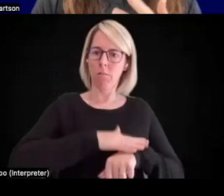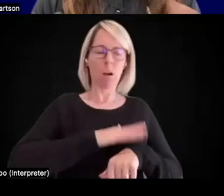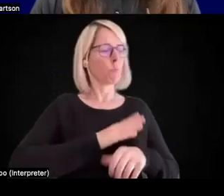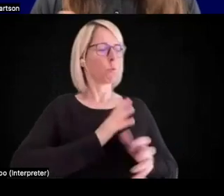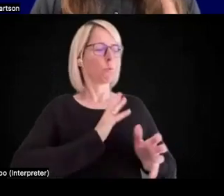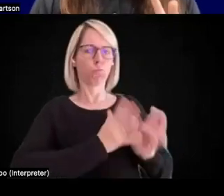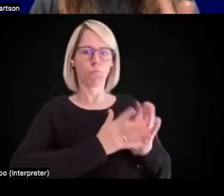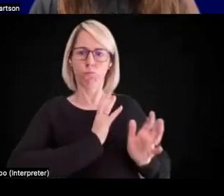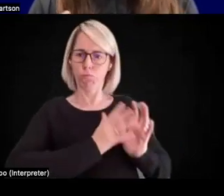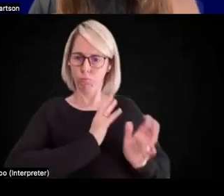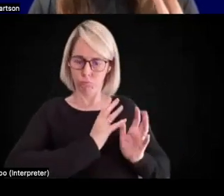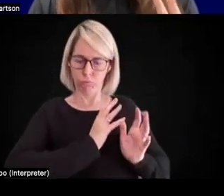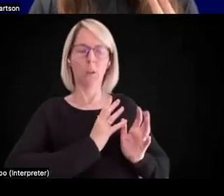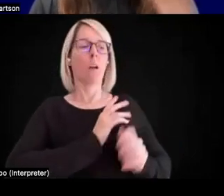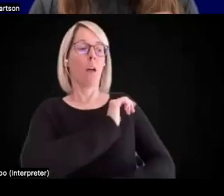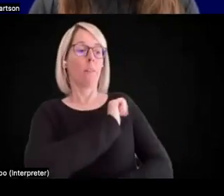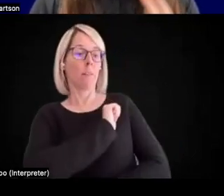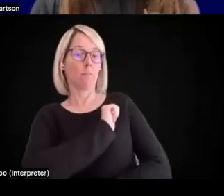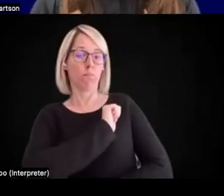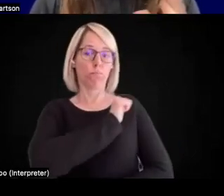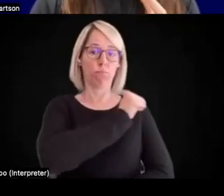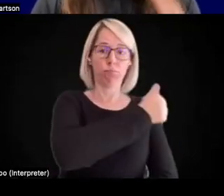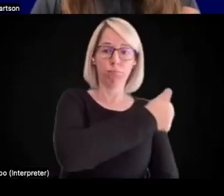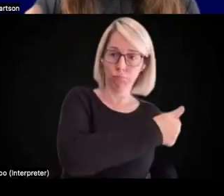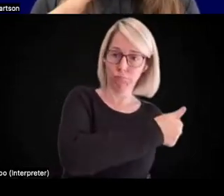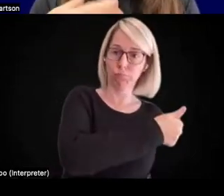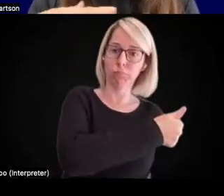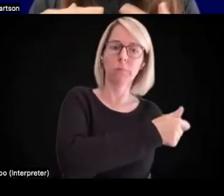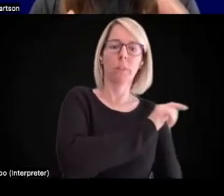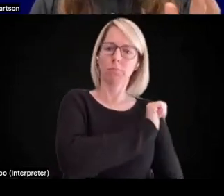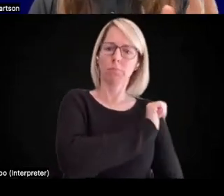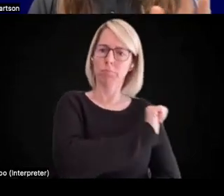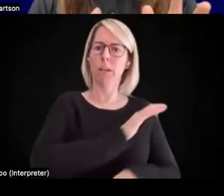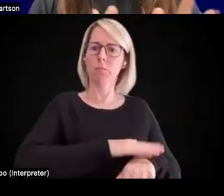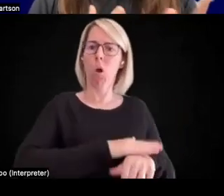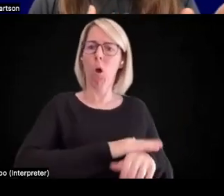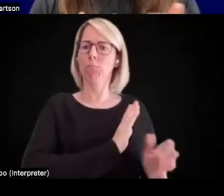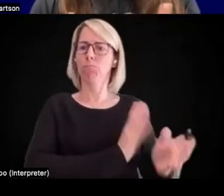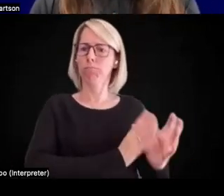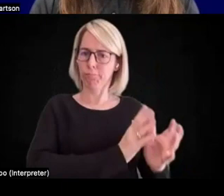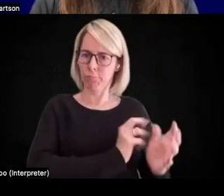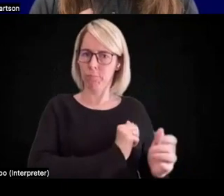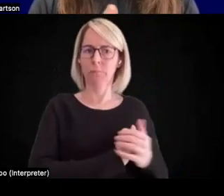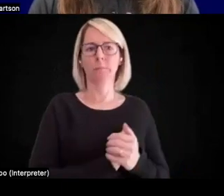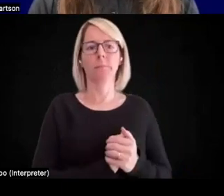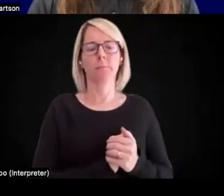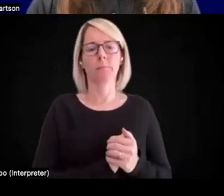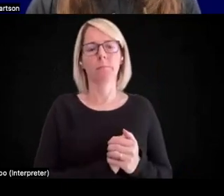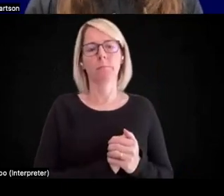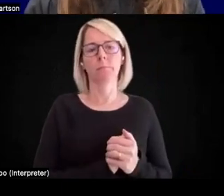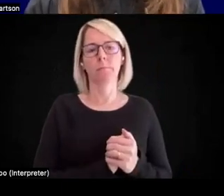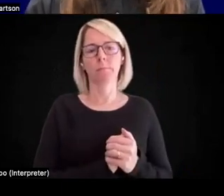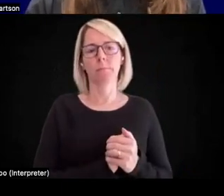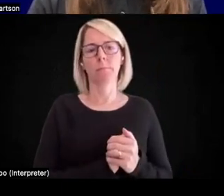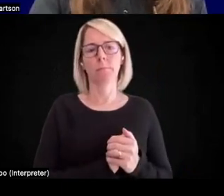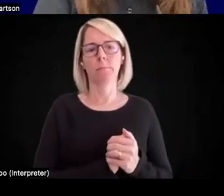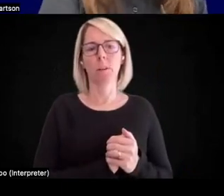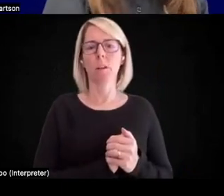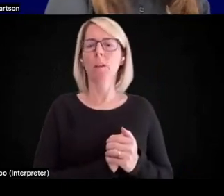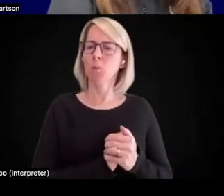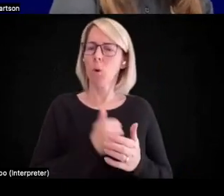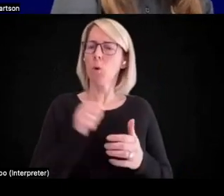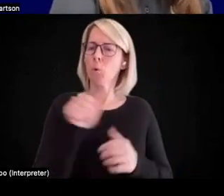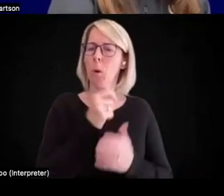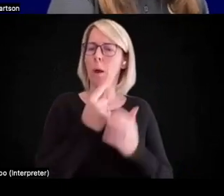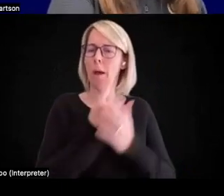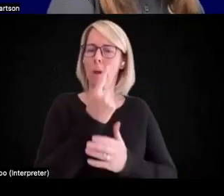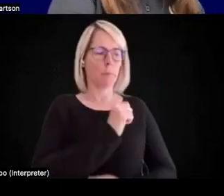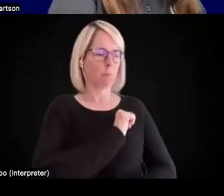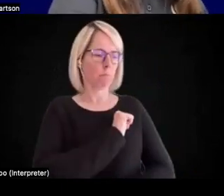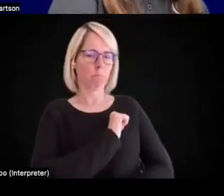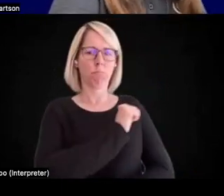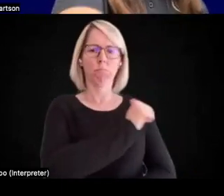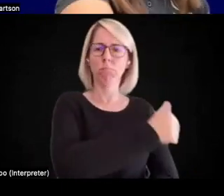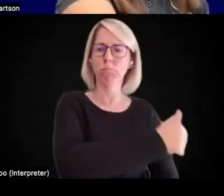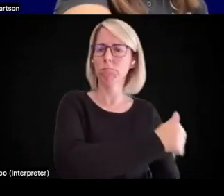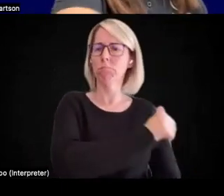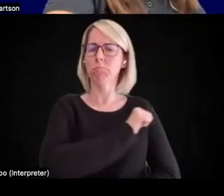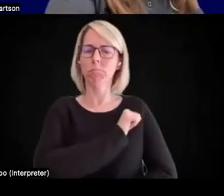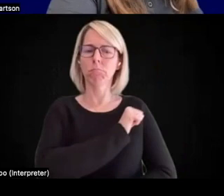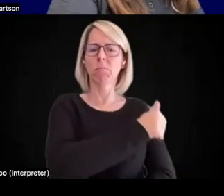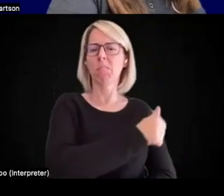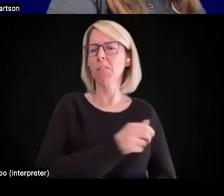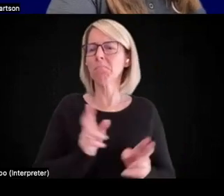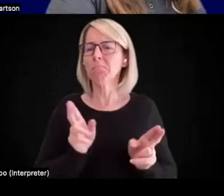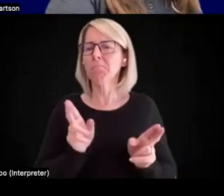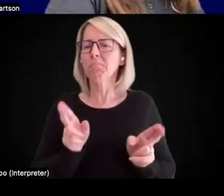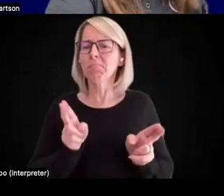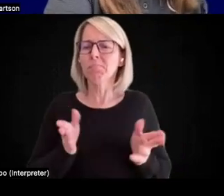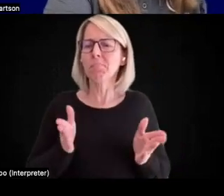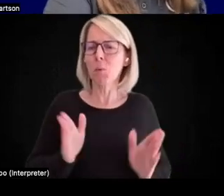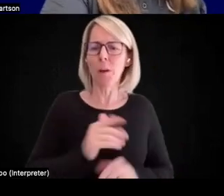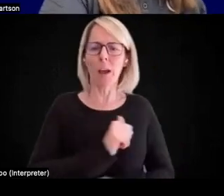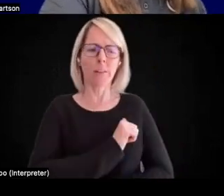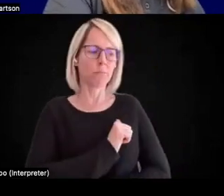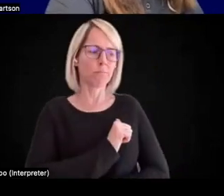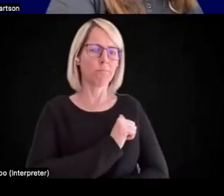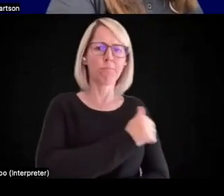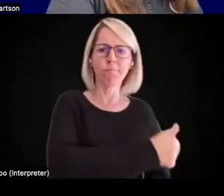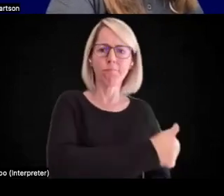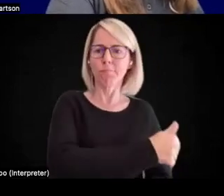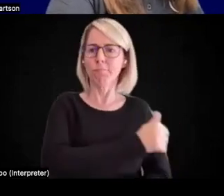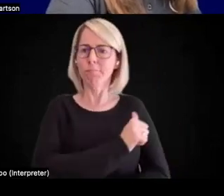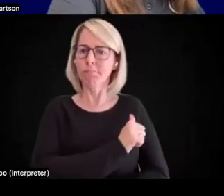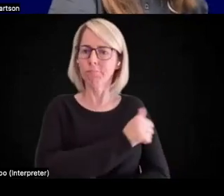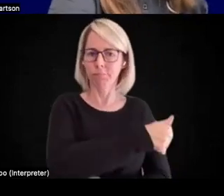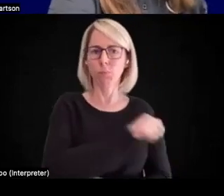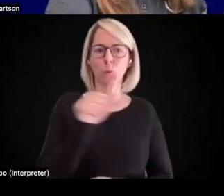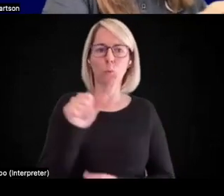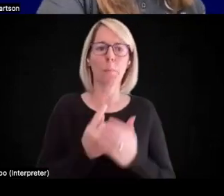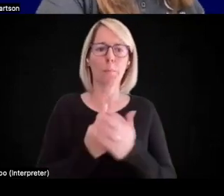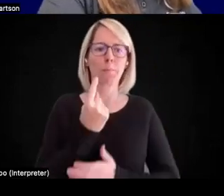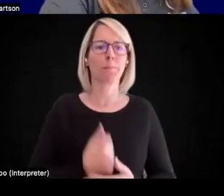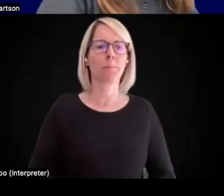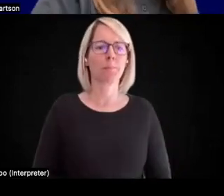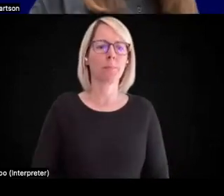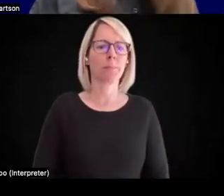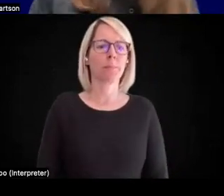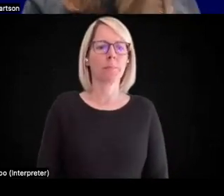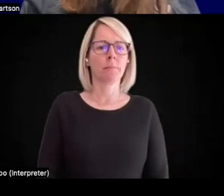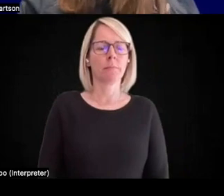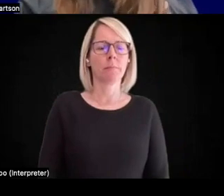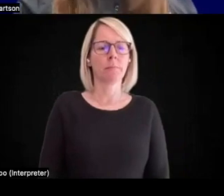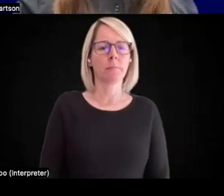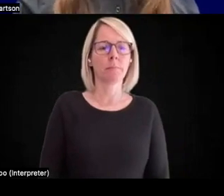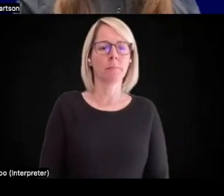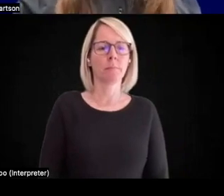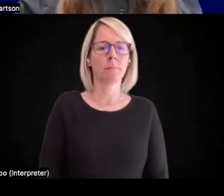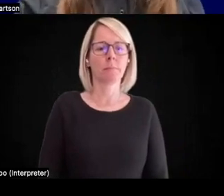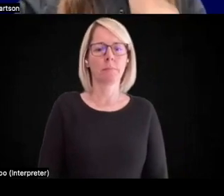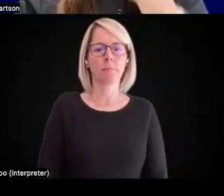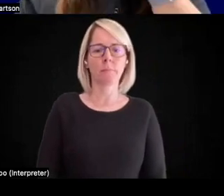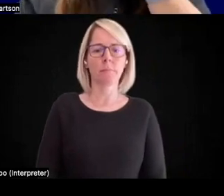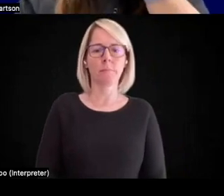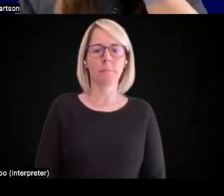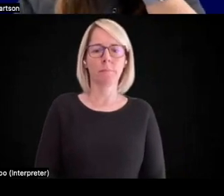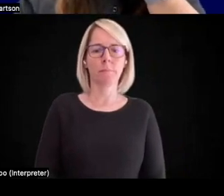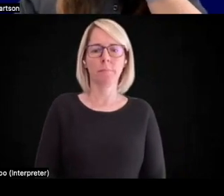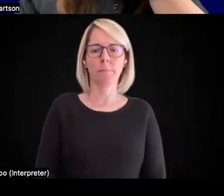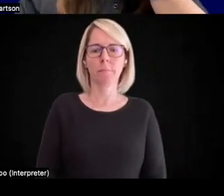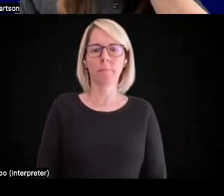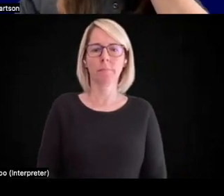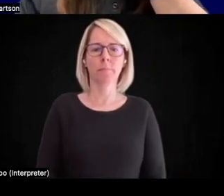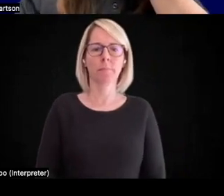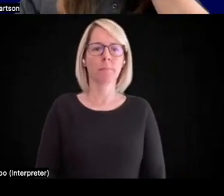this is happening with both partners back and forth in a really kind of fluid way.